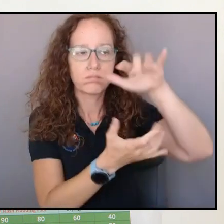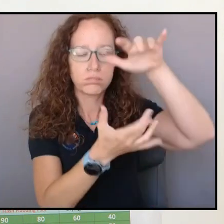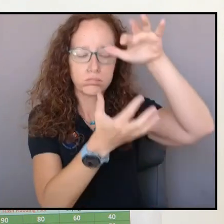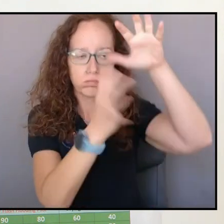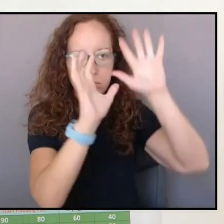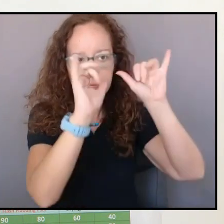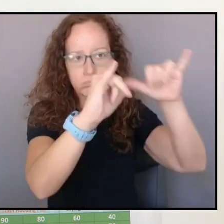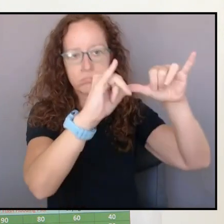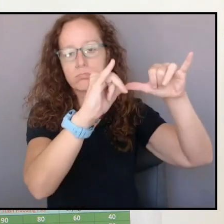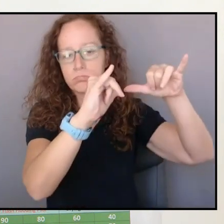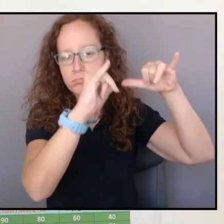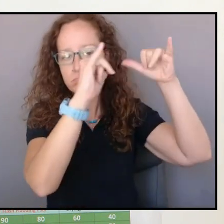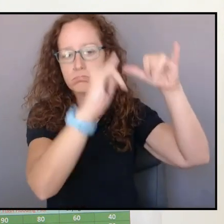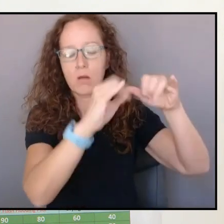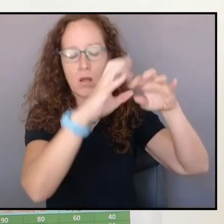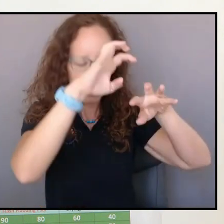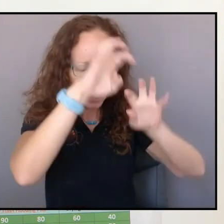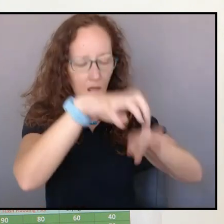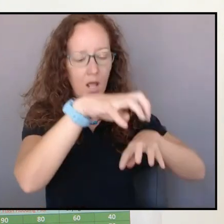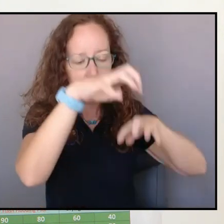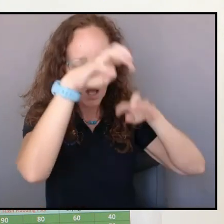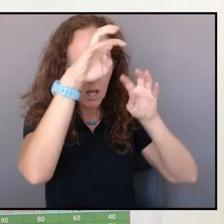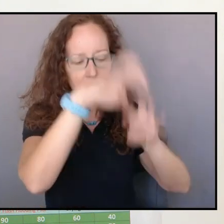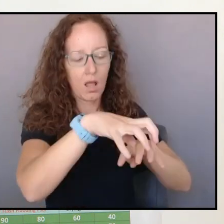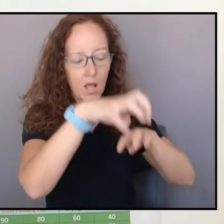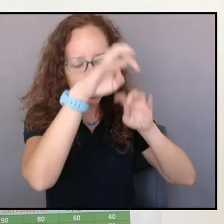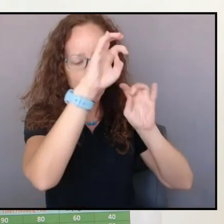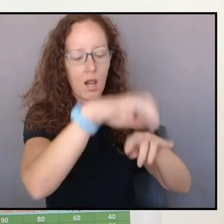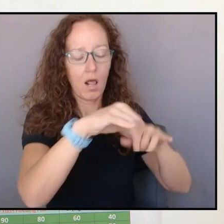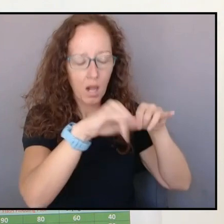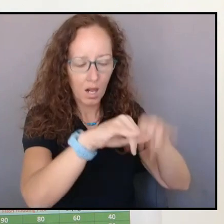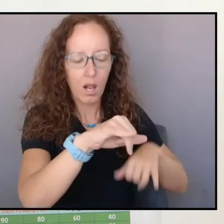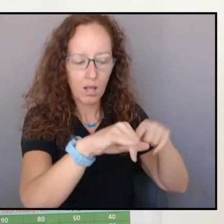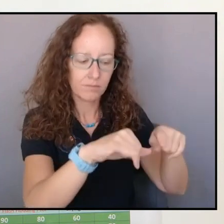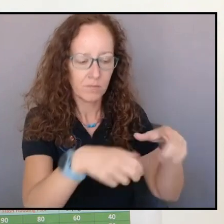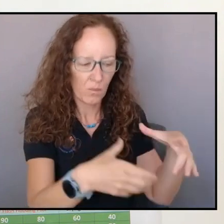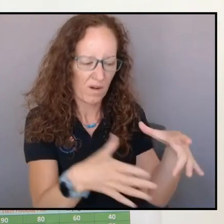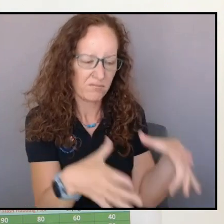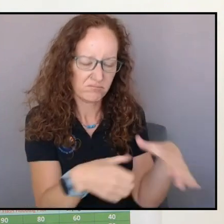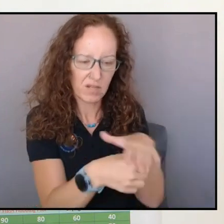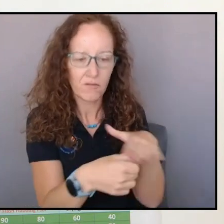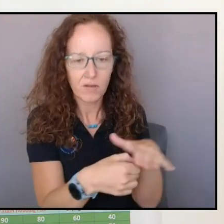one location. And the next slide. Just looking at our matrix. This